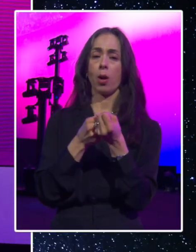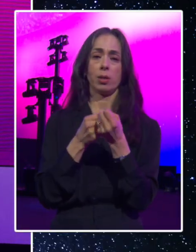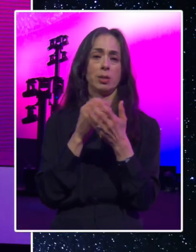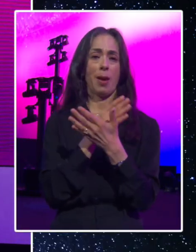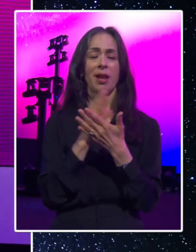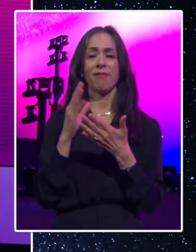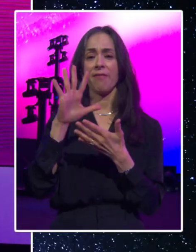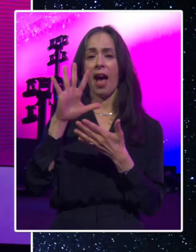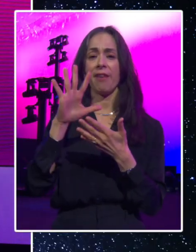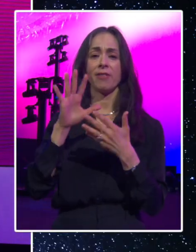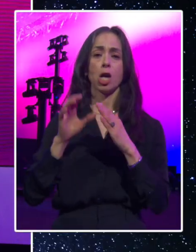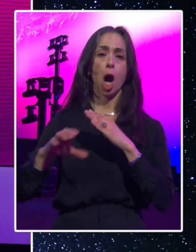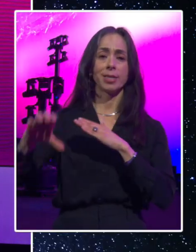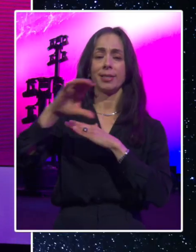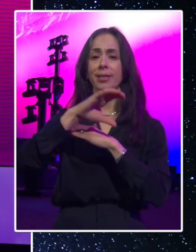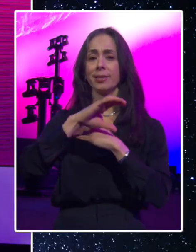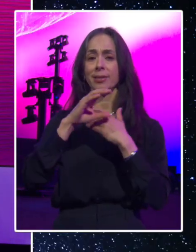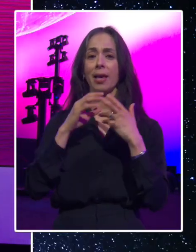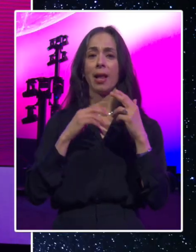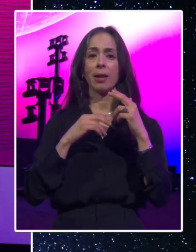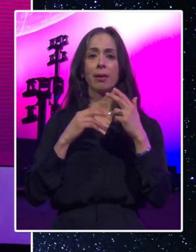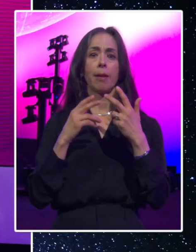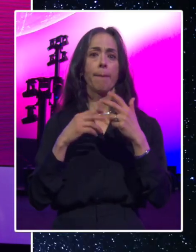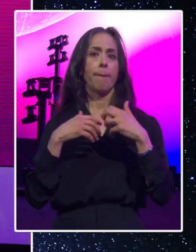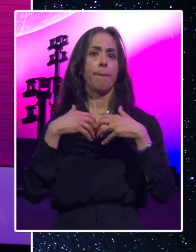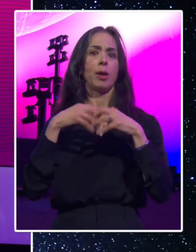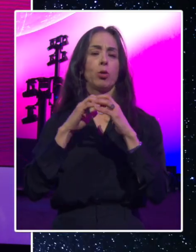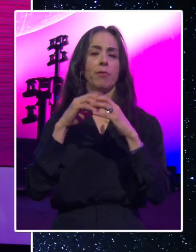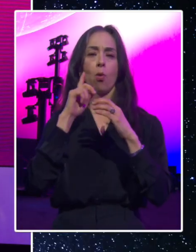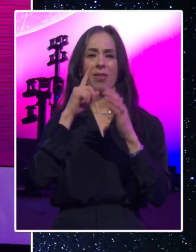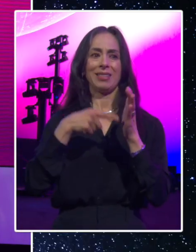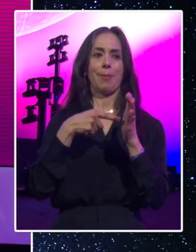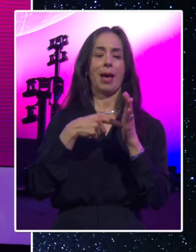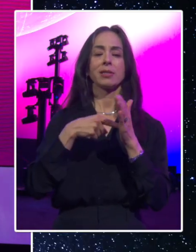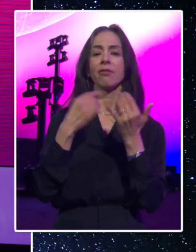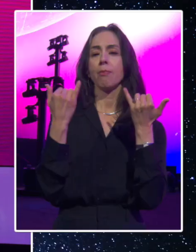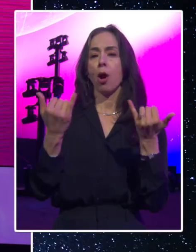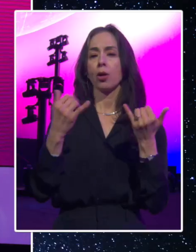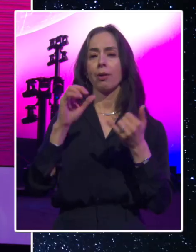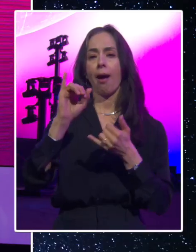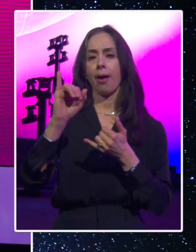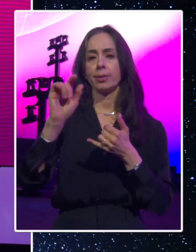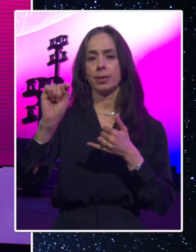spanning five continents and built for the demands of modern IT.